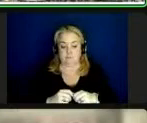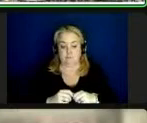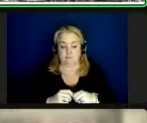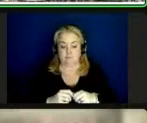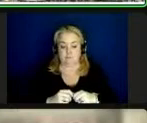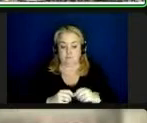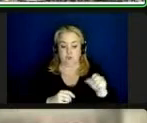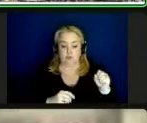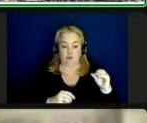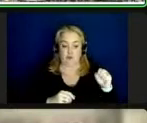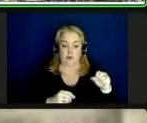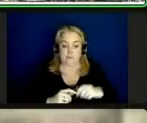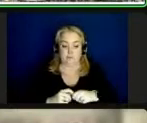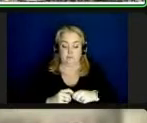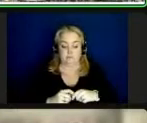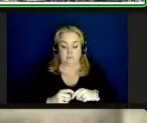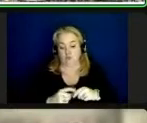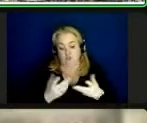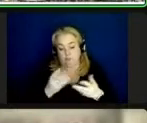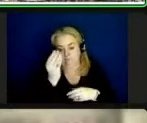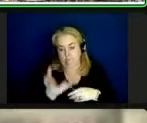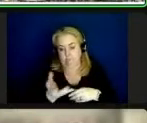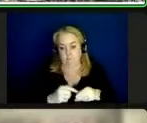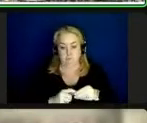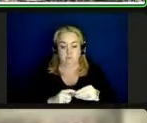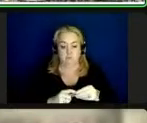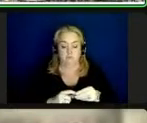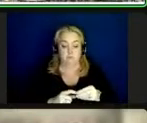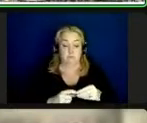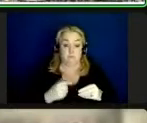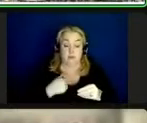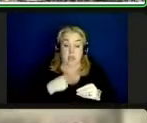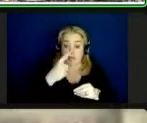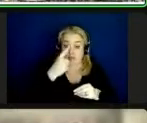LOT OF WORK ON ELECTED OFFICIALS BECAUSE OF COURSE TO